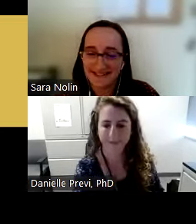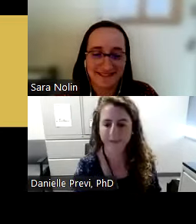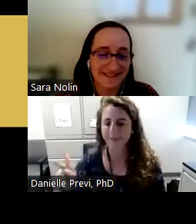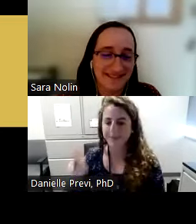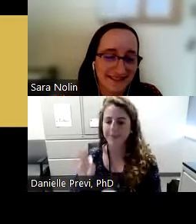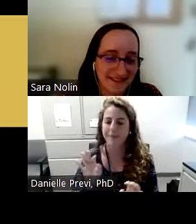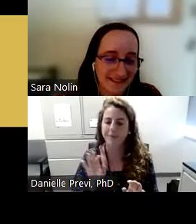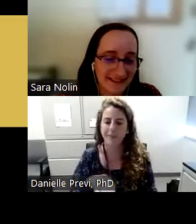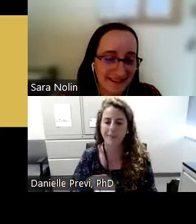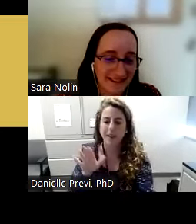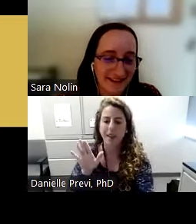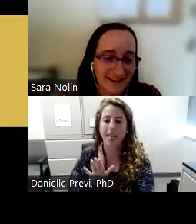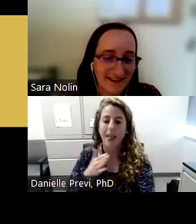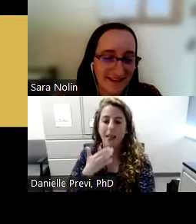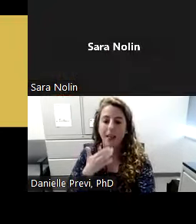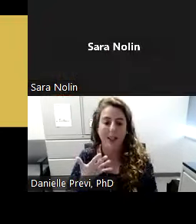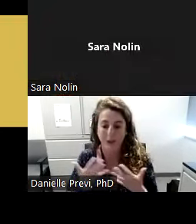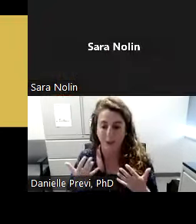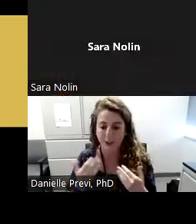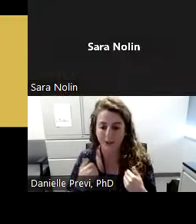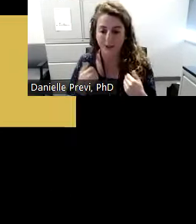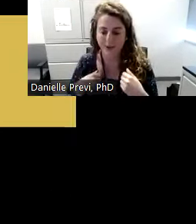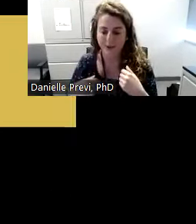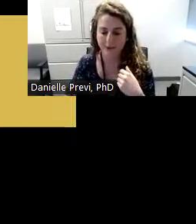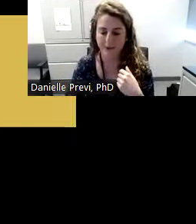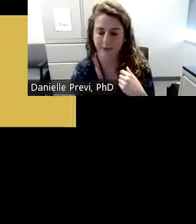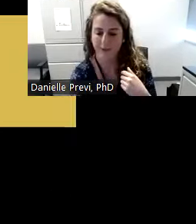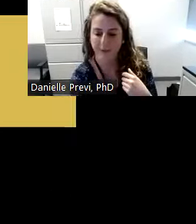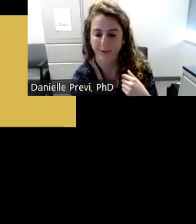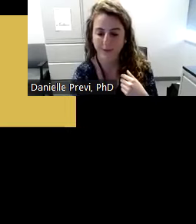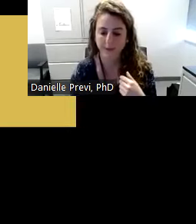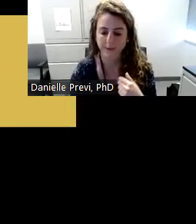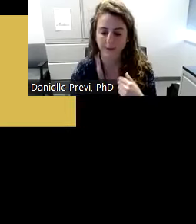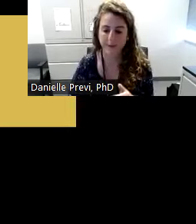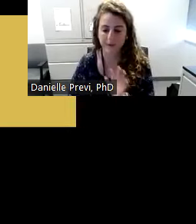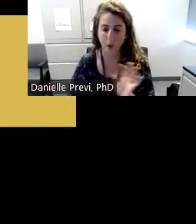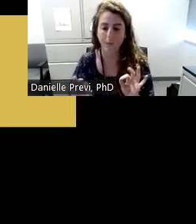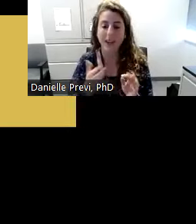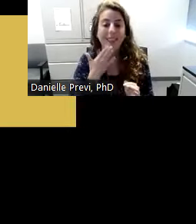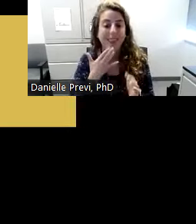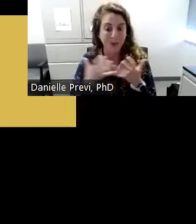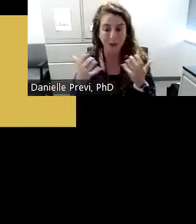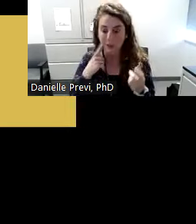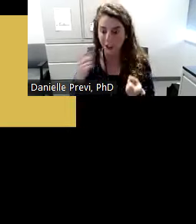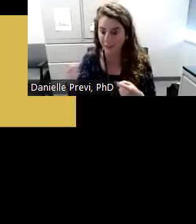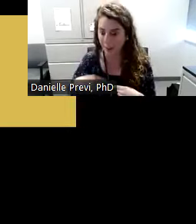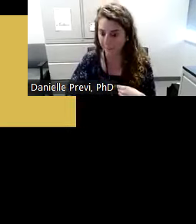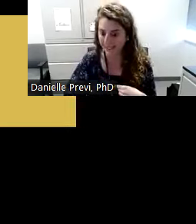Dr. Danielle Previ (3:06)